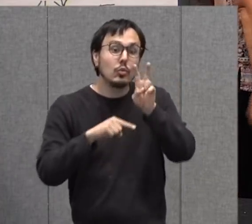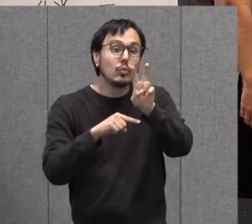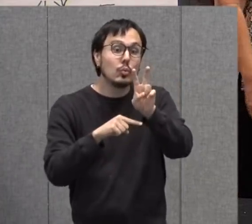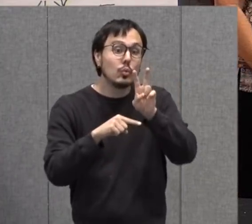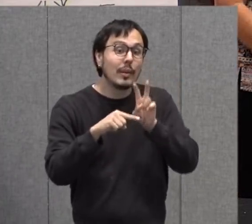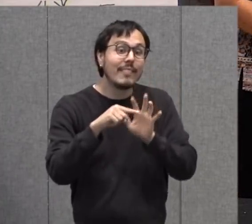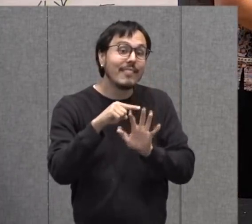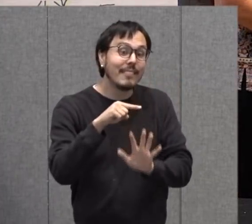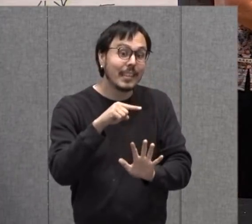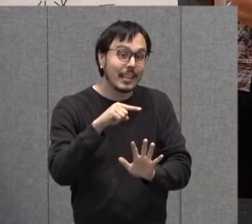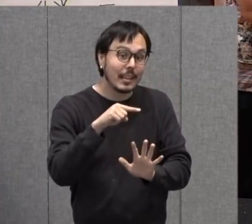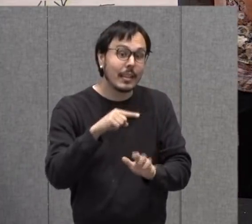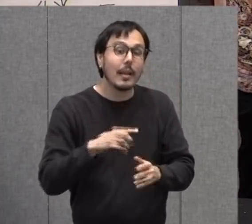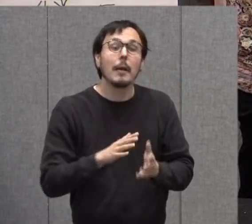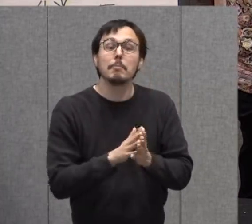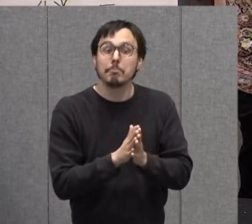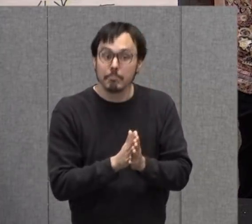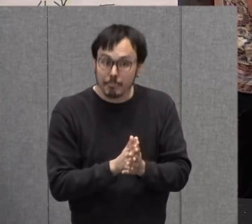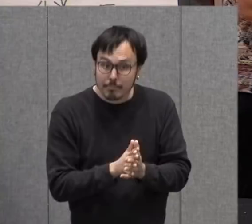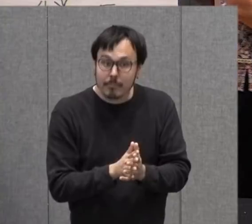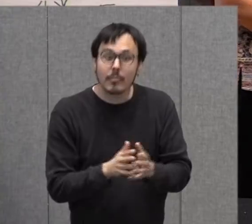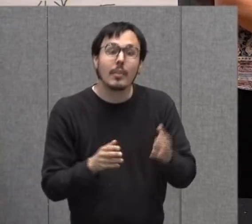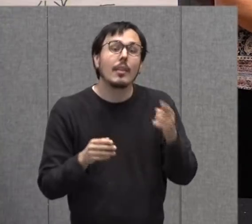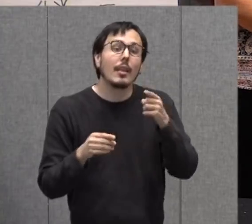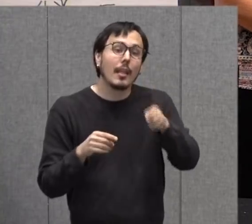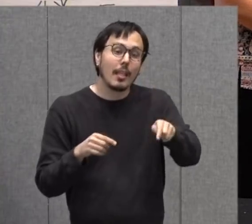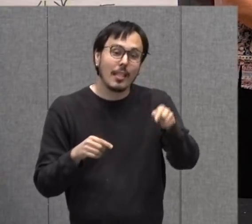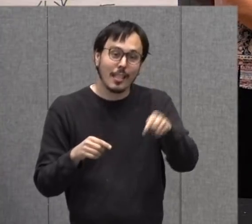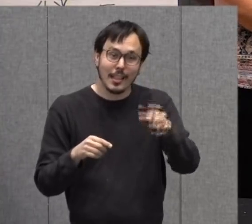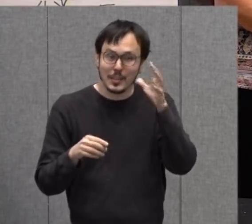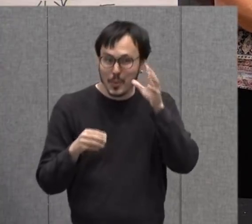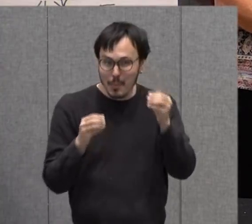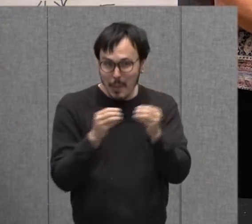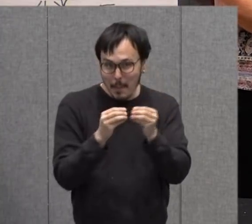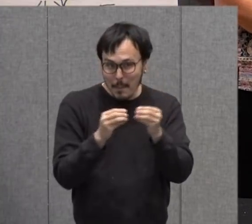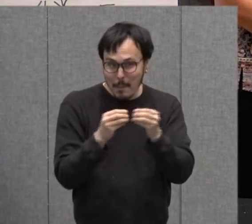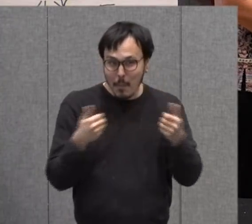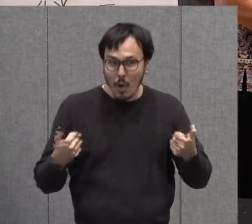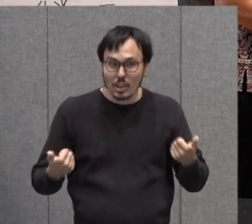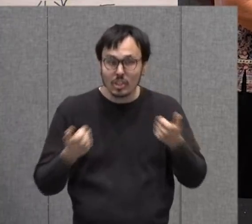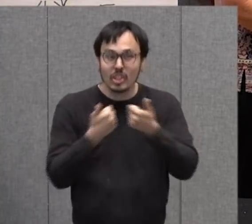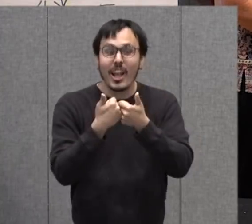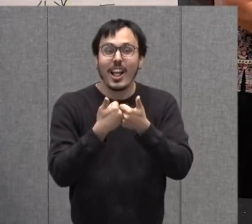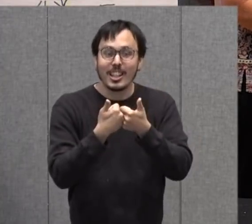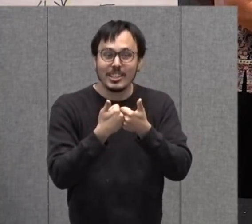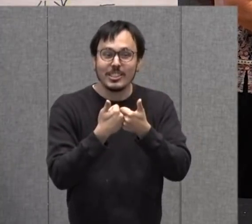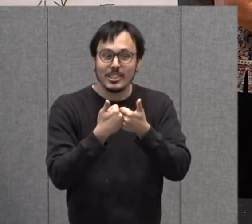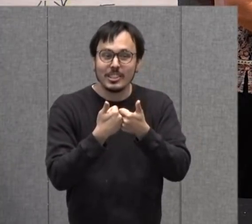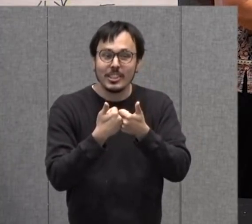Oh, this one's a little bit more tricky. So, if I was to look at that